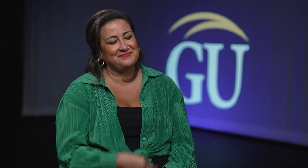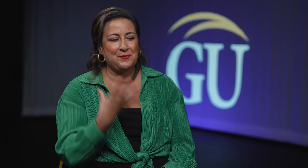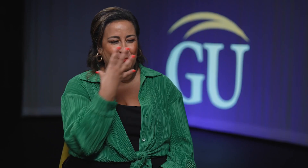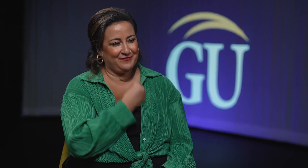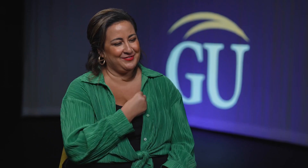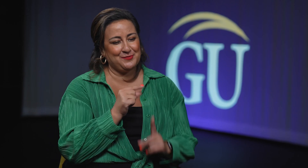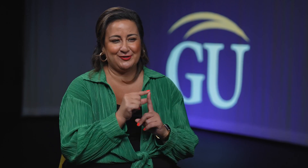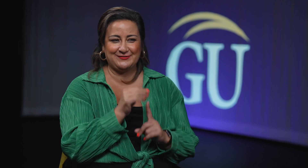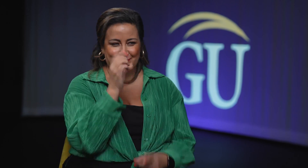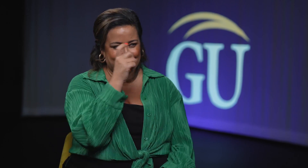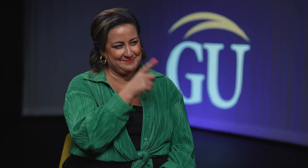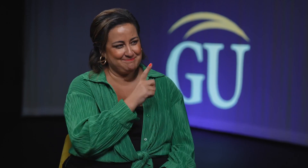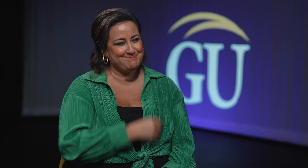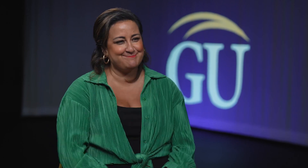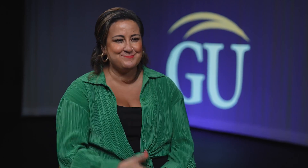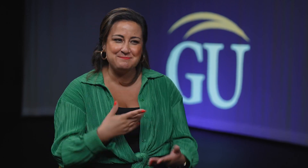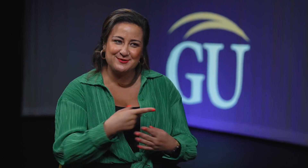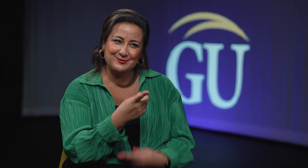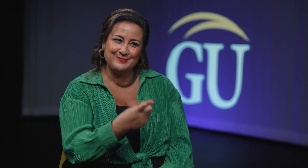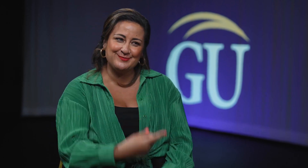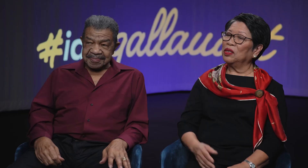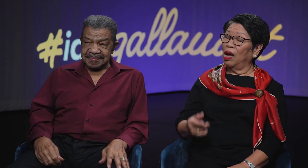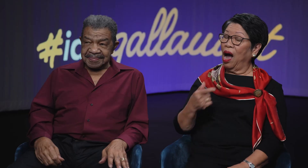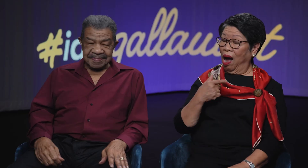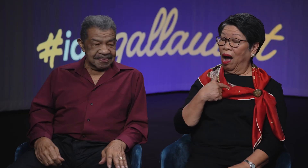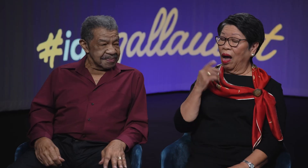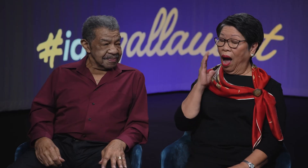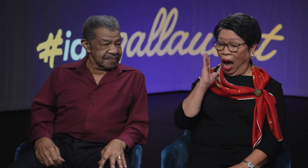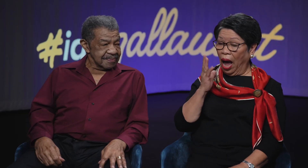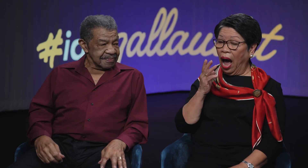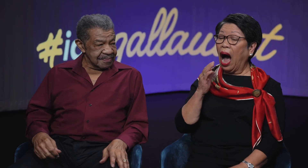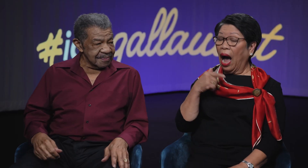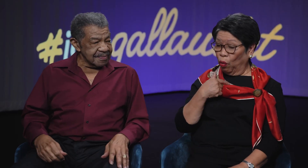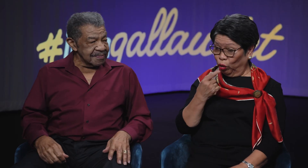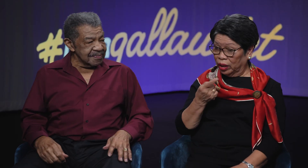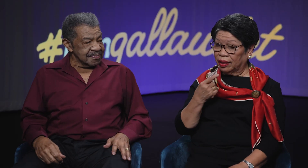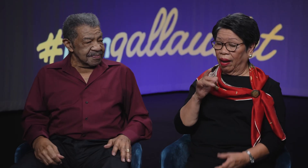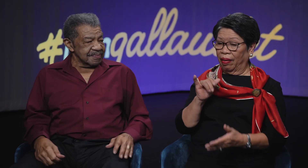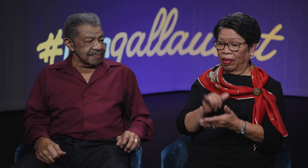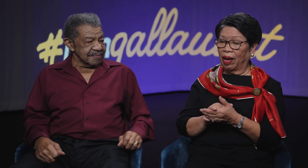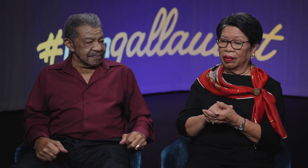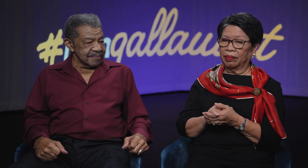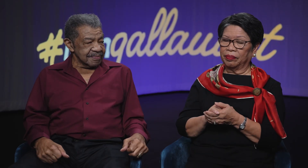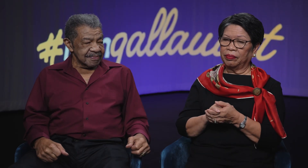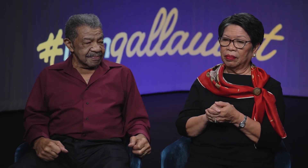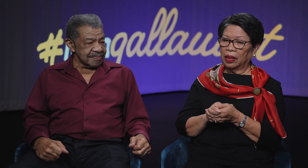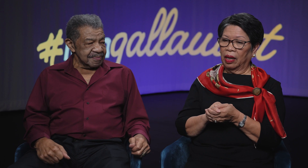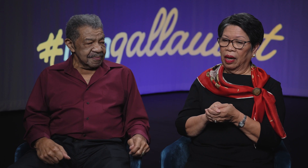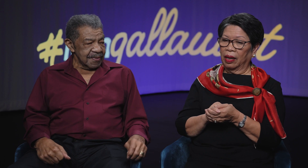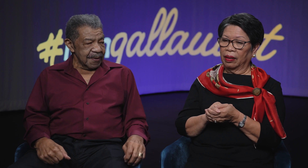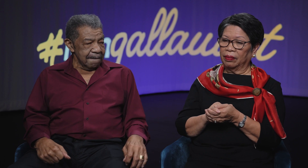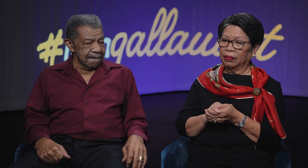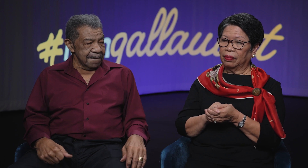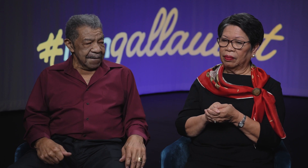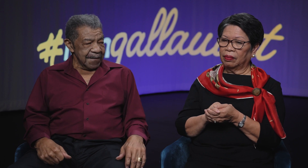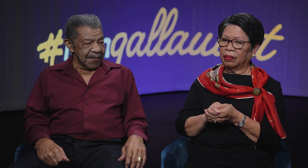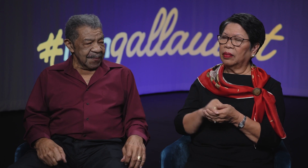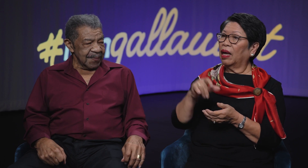Beautiful words of wisdom! What about you? I would say that